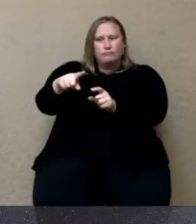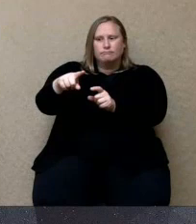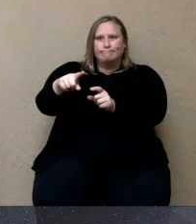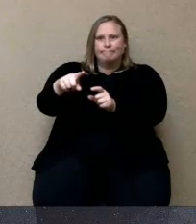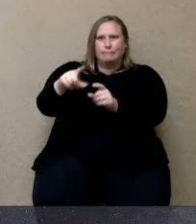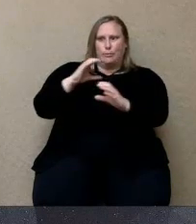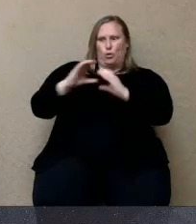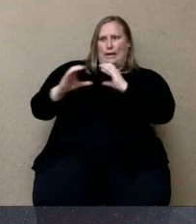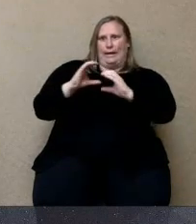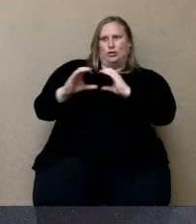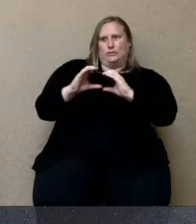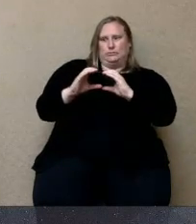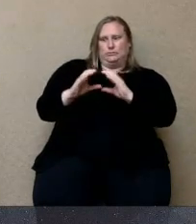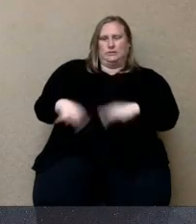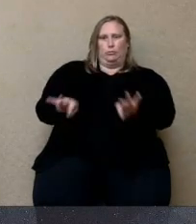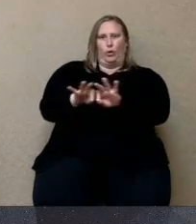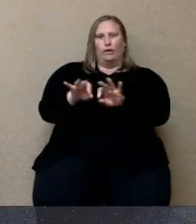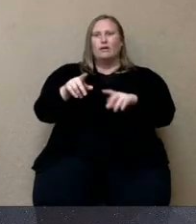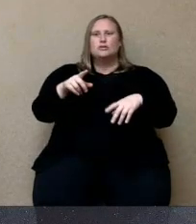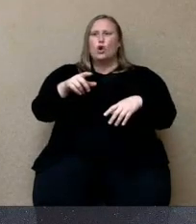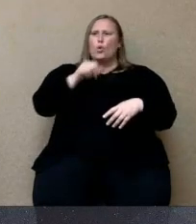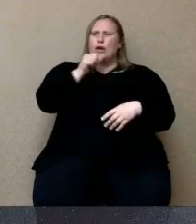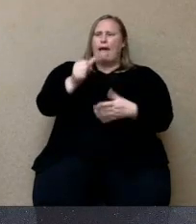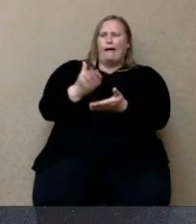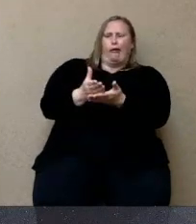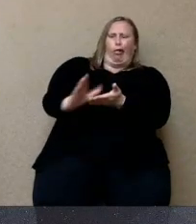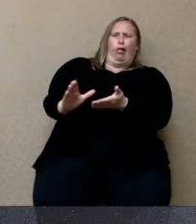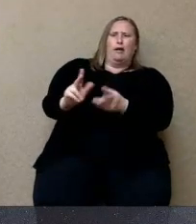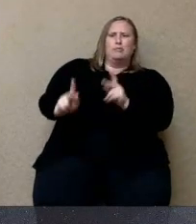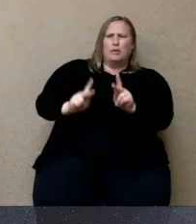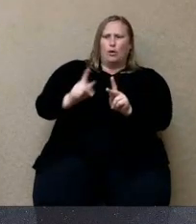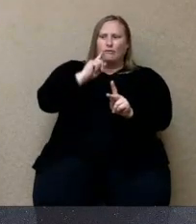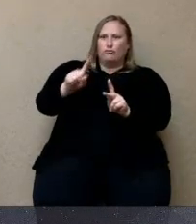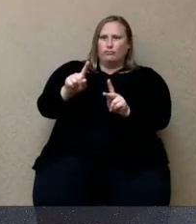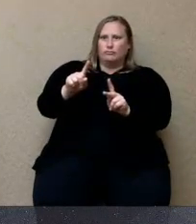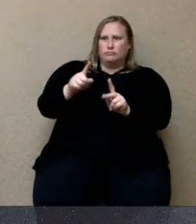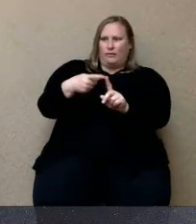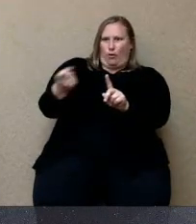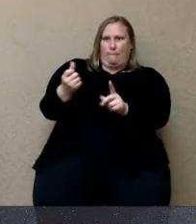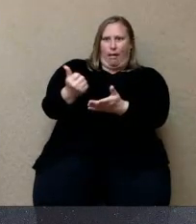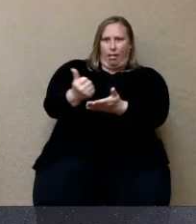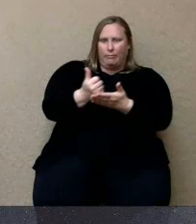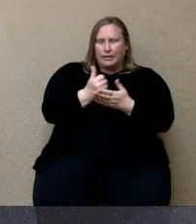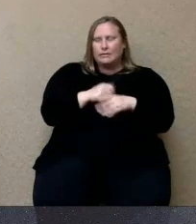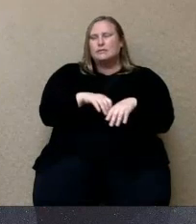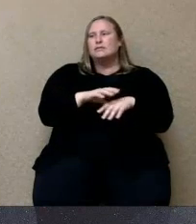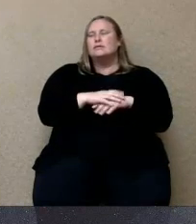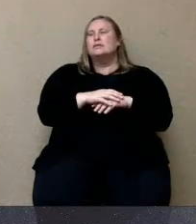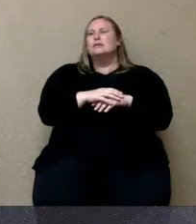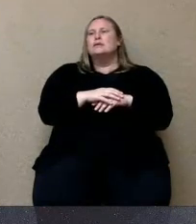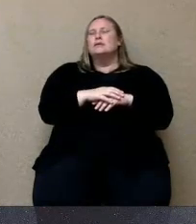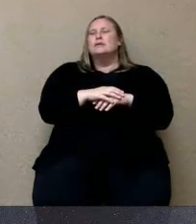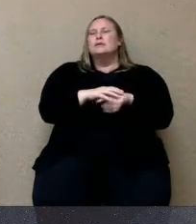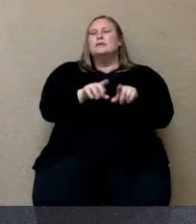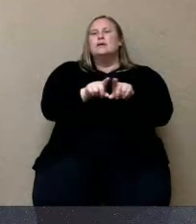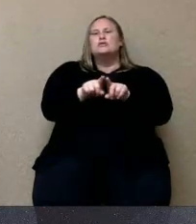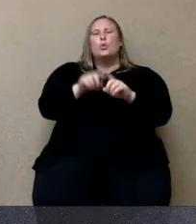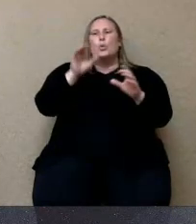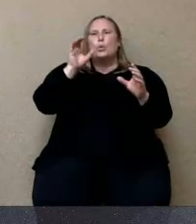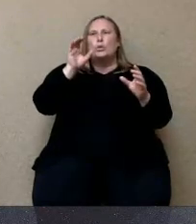We certainly wouldn't discourage people from doing that. And I think the other thing we hear a lot from, because we